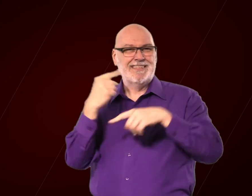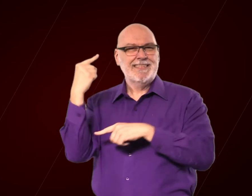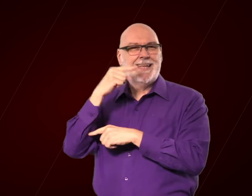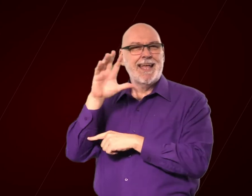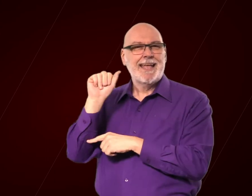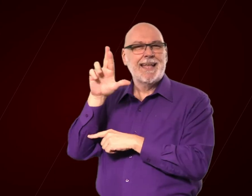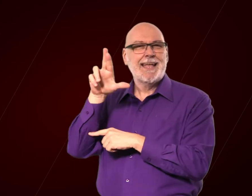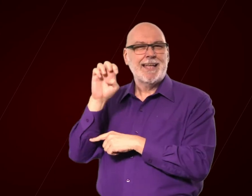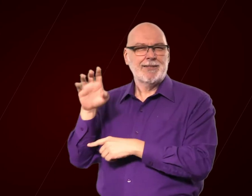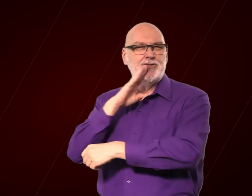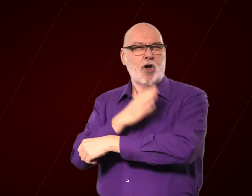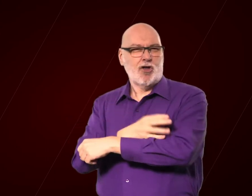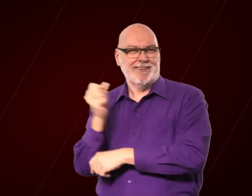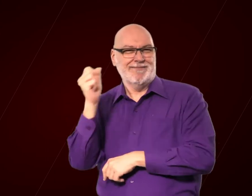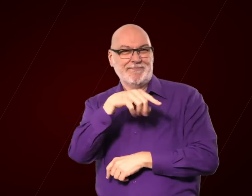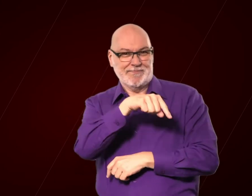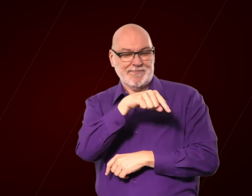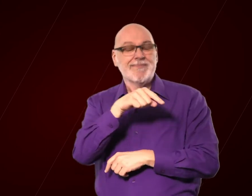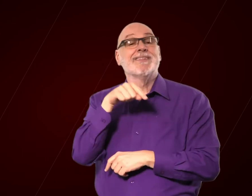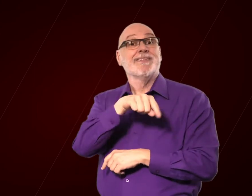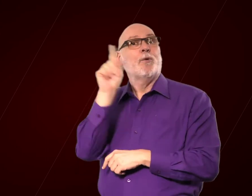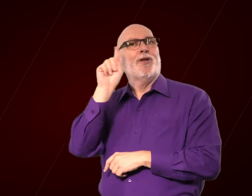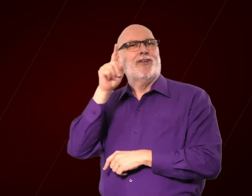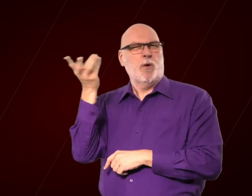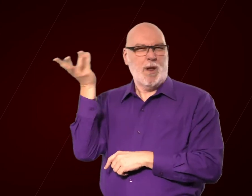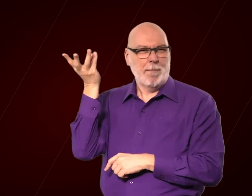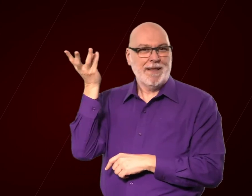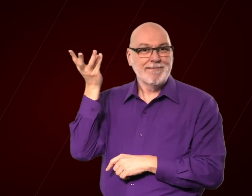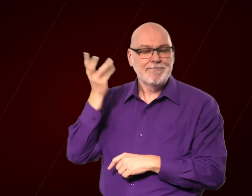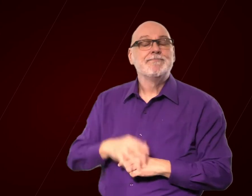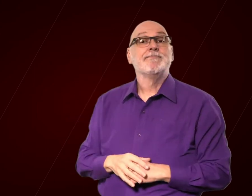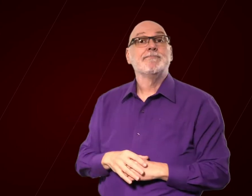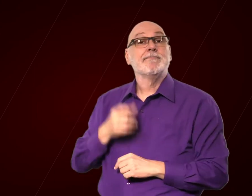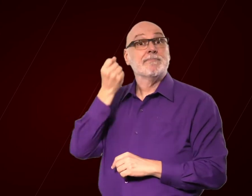his daughter's daycare in Winnipeg.